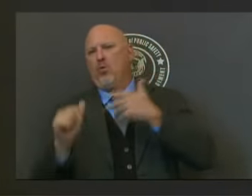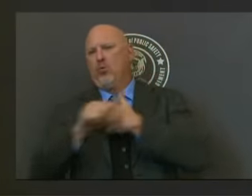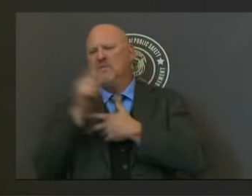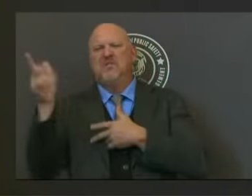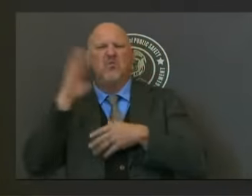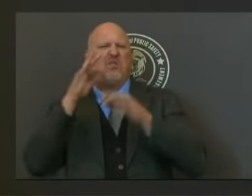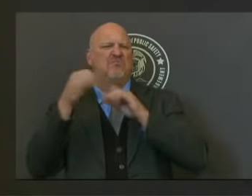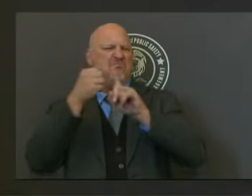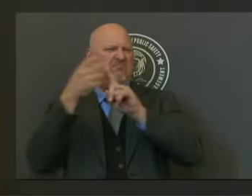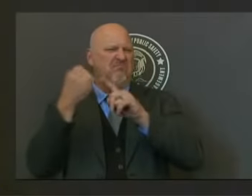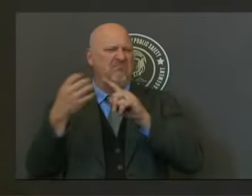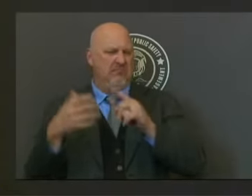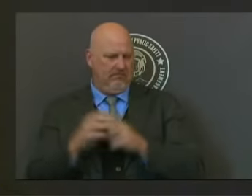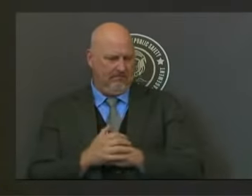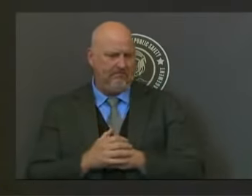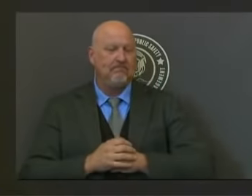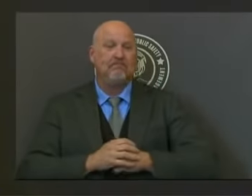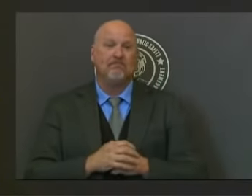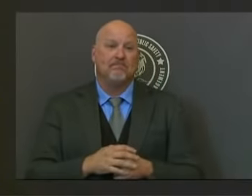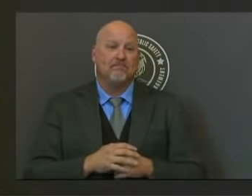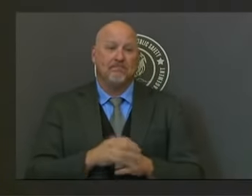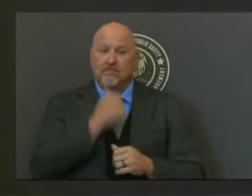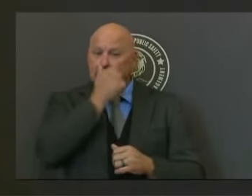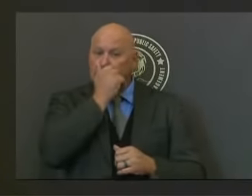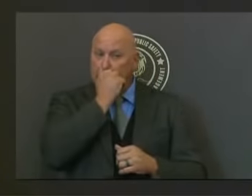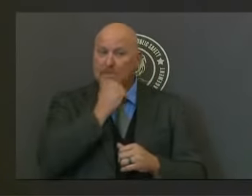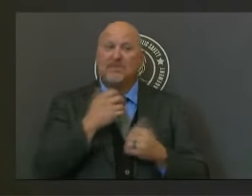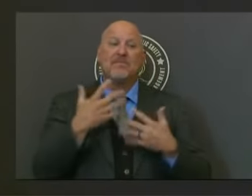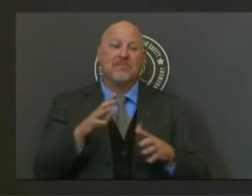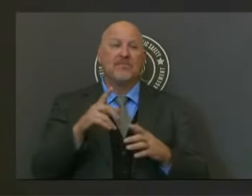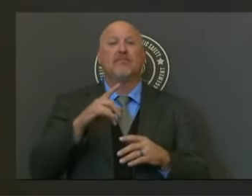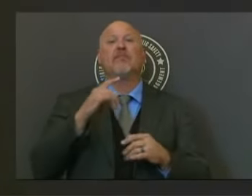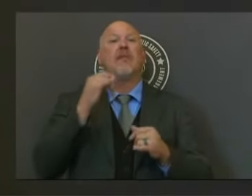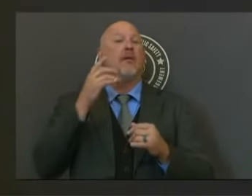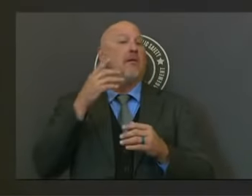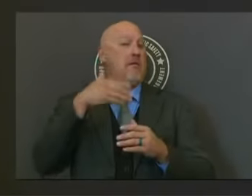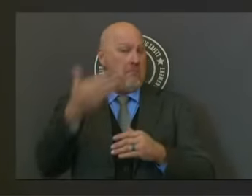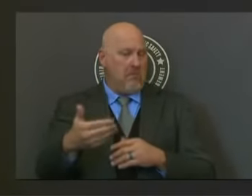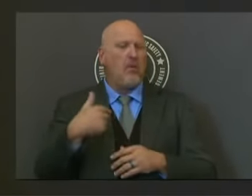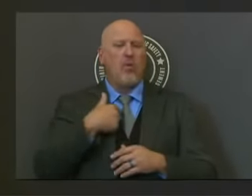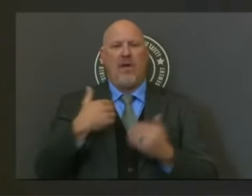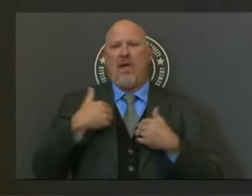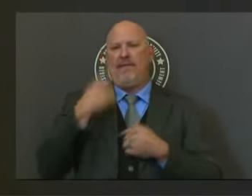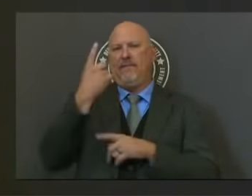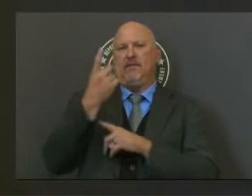protocols and particularly